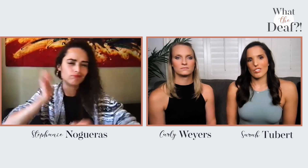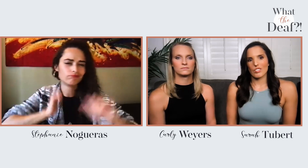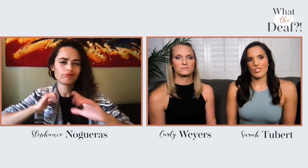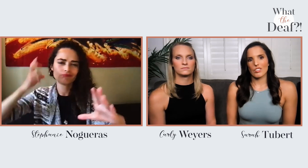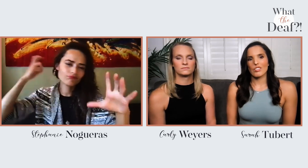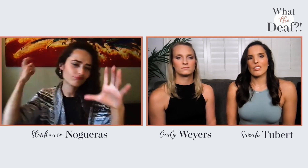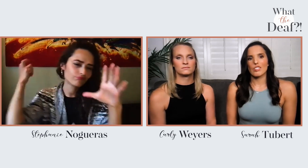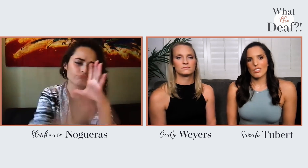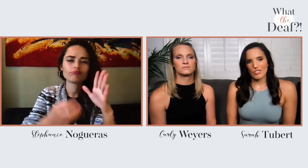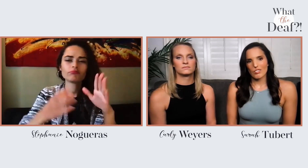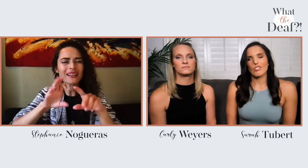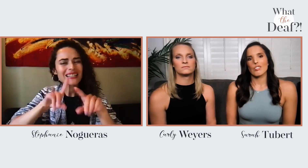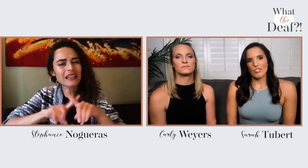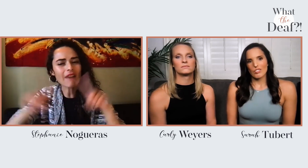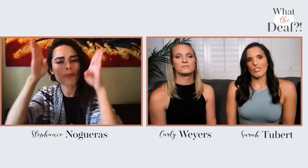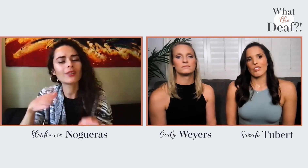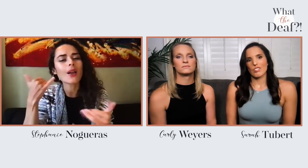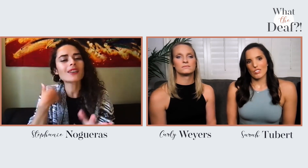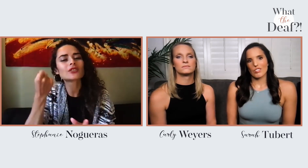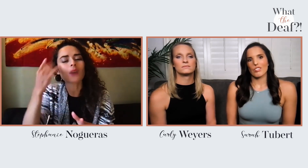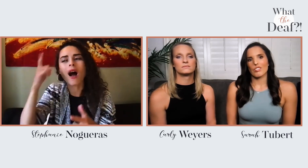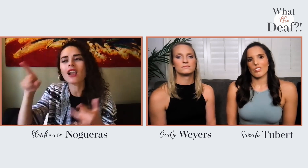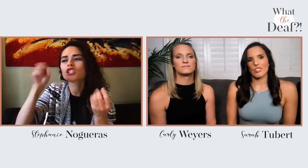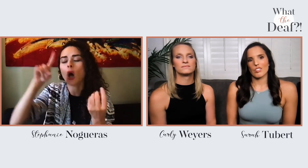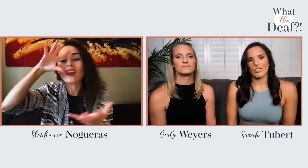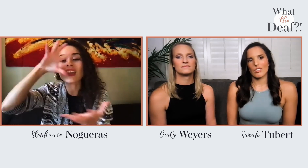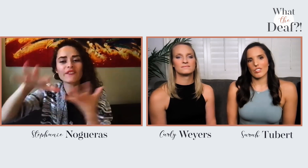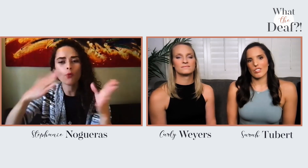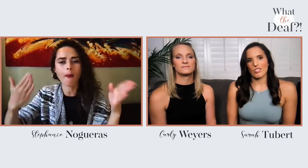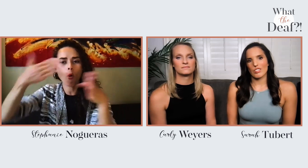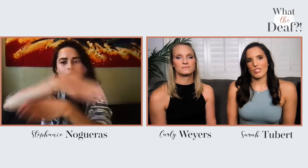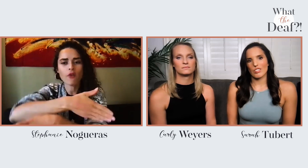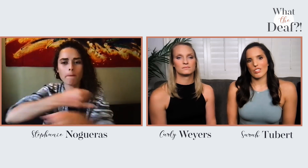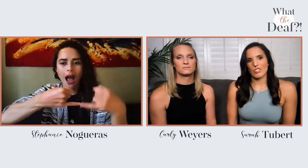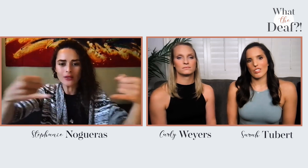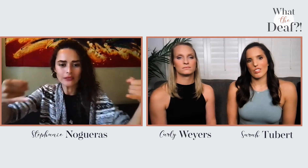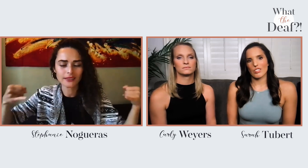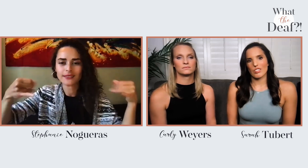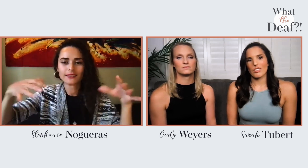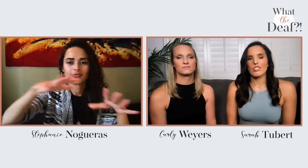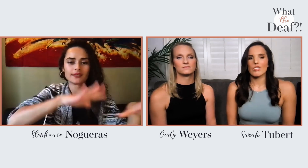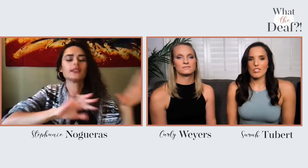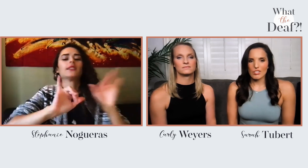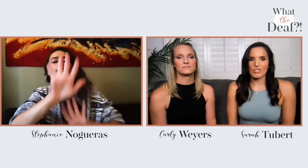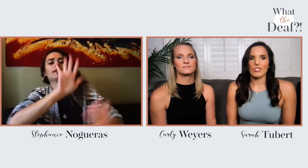to just immerse themselves into these different roles, but a lot of the time, they usually confuse these boundaries.